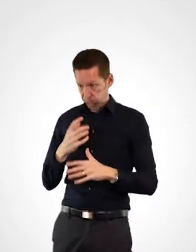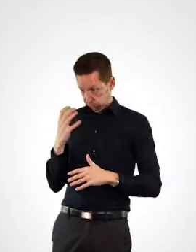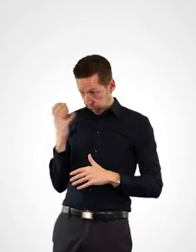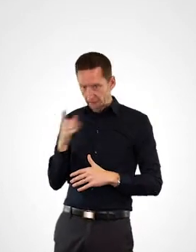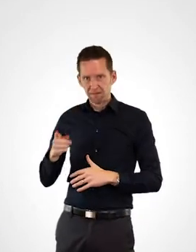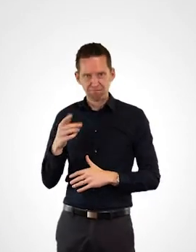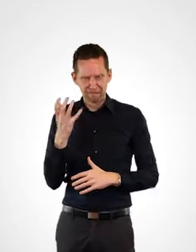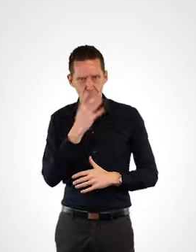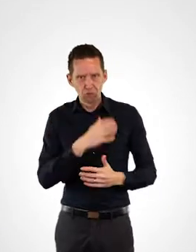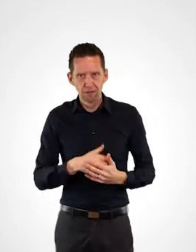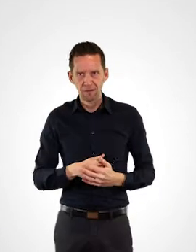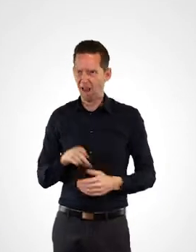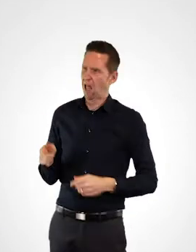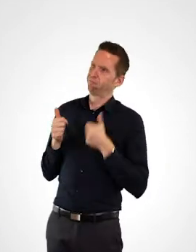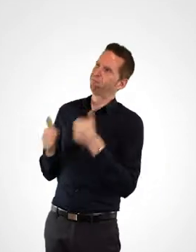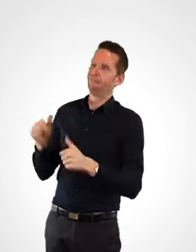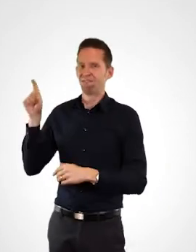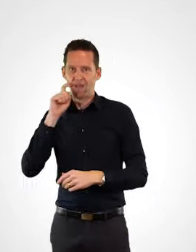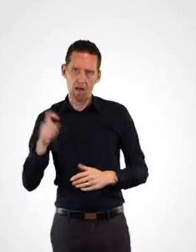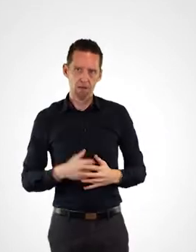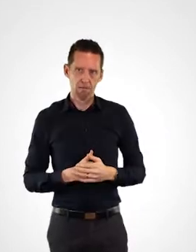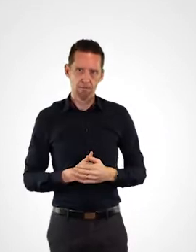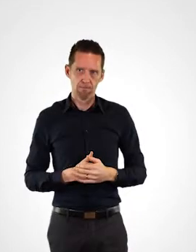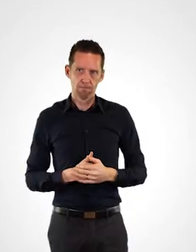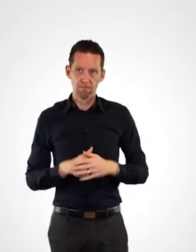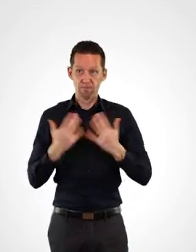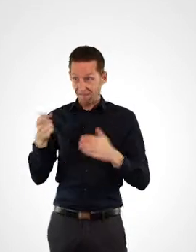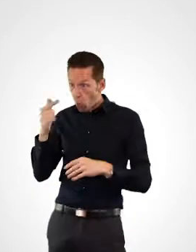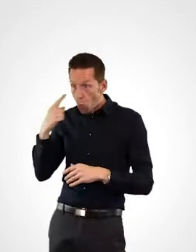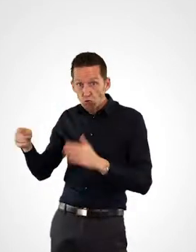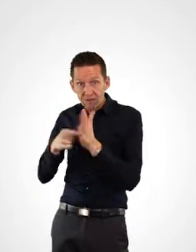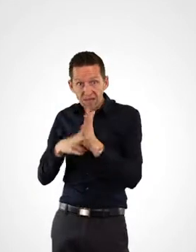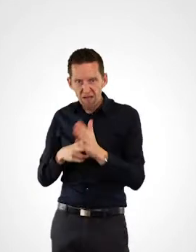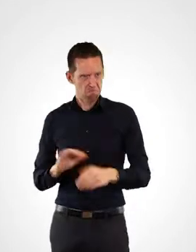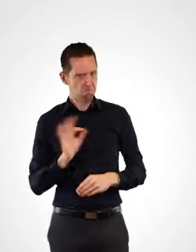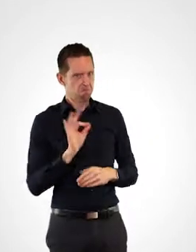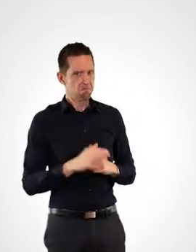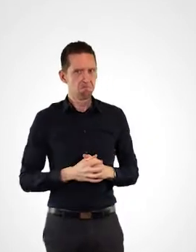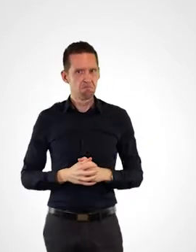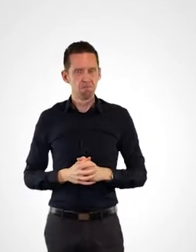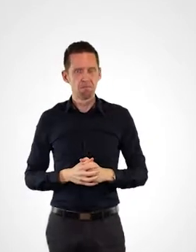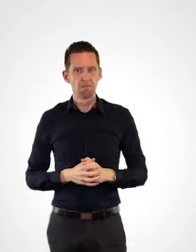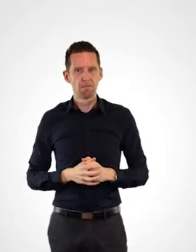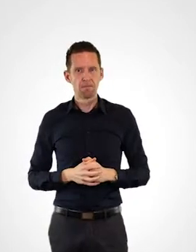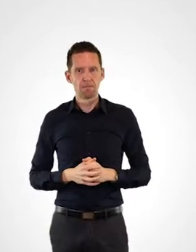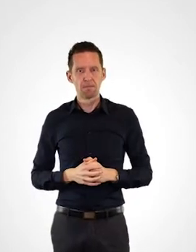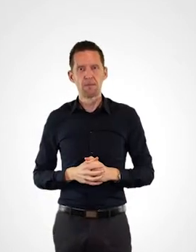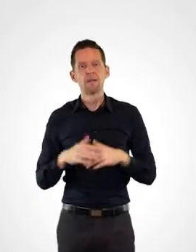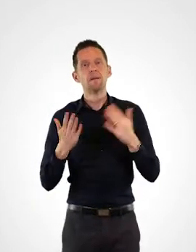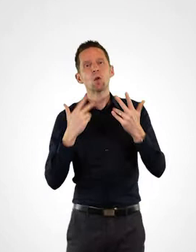Did I tell you already? No. I was on the stairwell and then I turned into an American ninja warrior and then I fell. American ninja warrior? That sounds dangerous. It's fun. Have you watched that show?